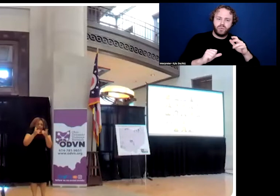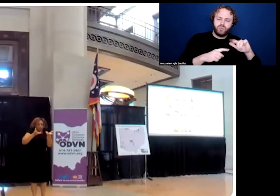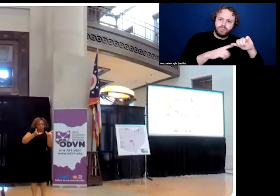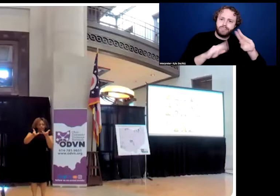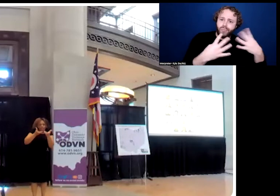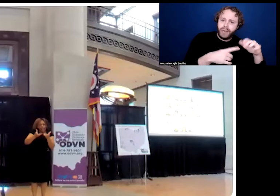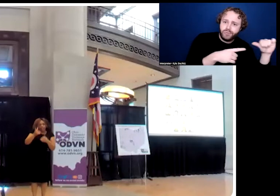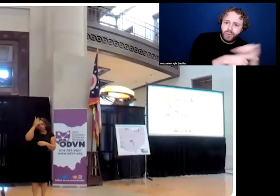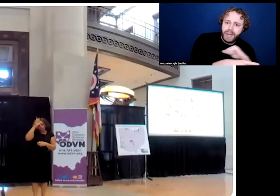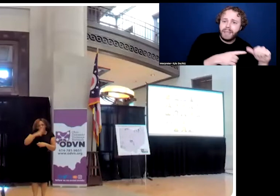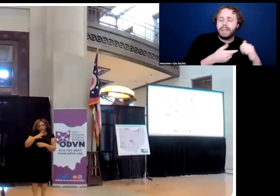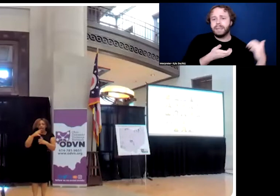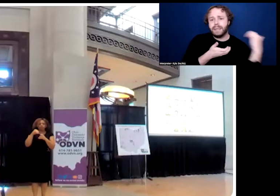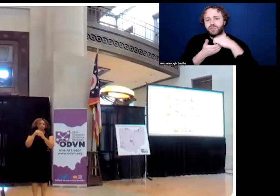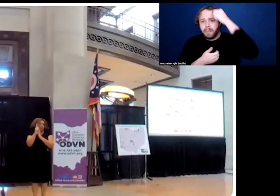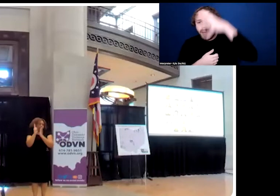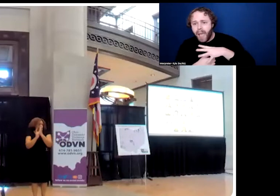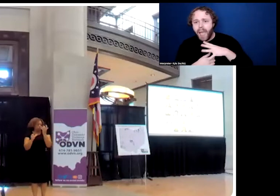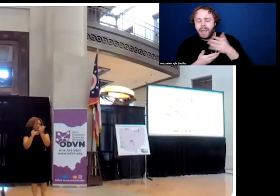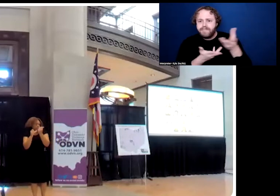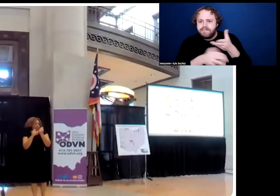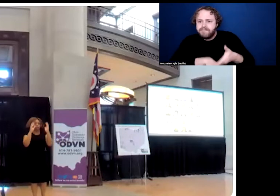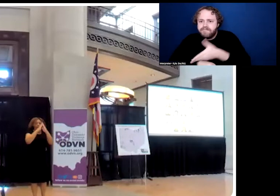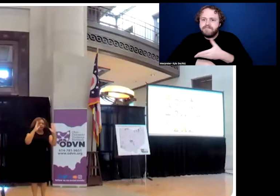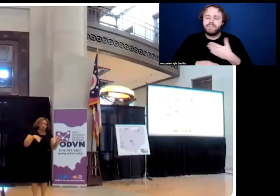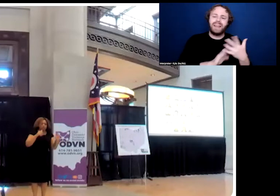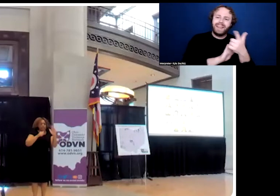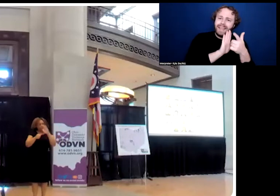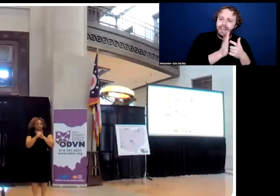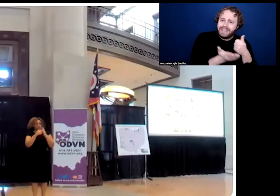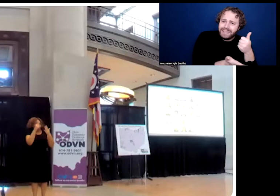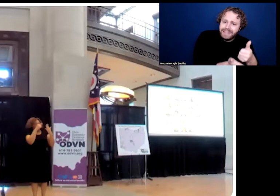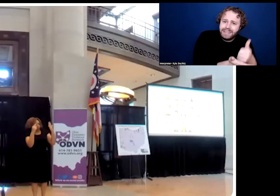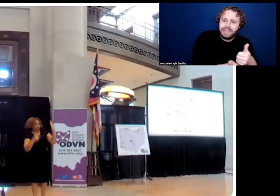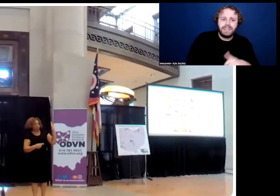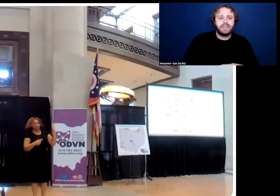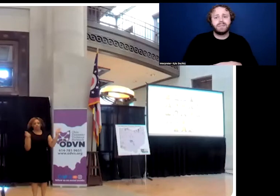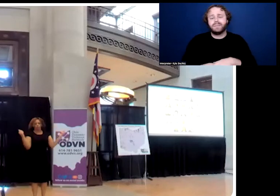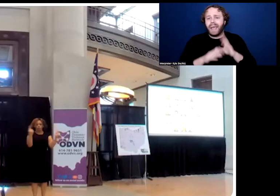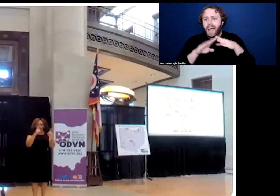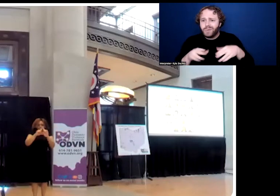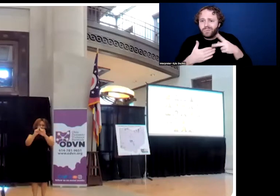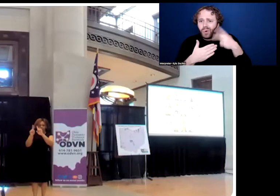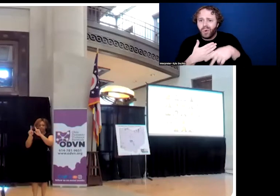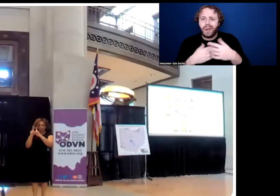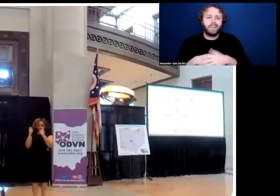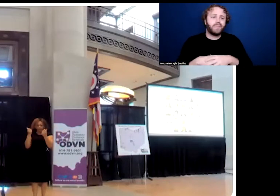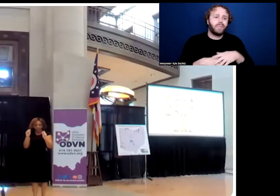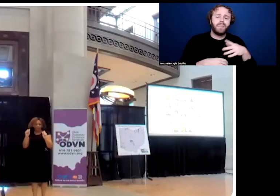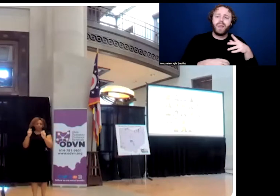the legal assistance program, housing, linking systems, media outreach, partner-inflicted brain injury and policy and advocacy.